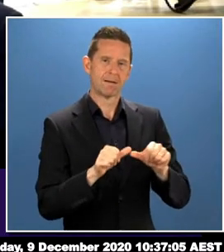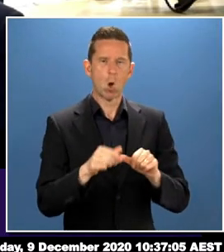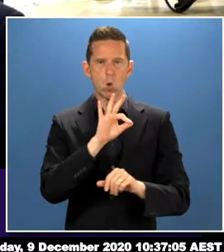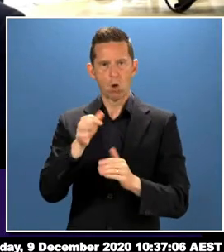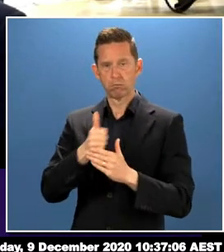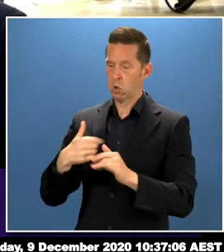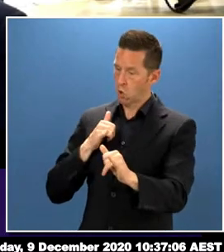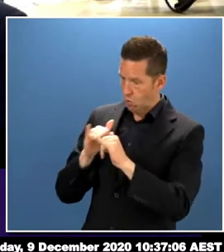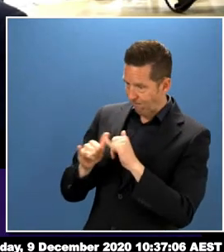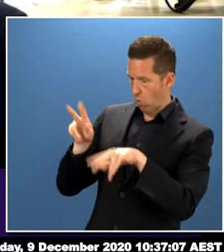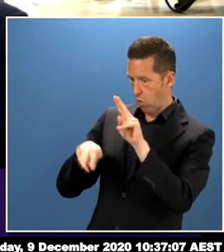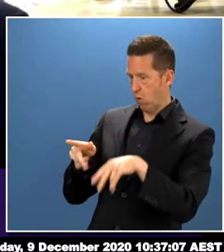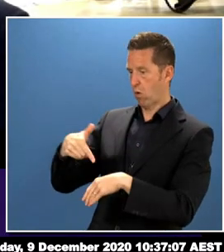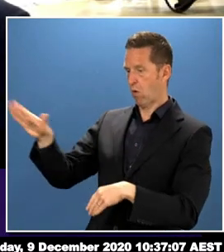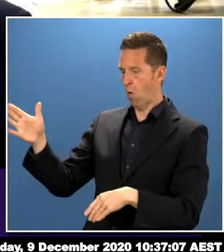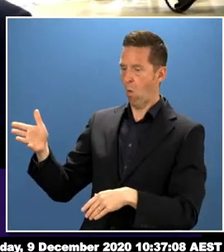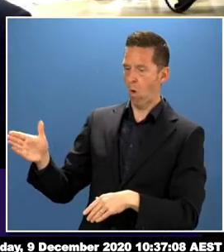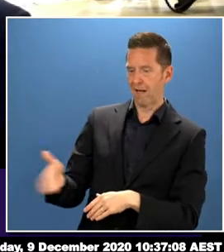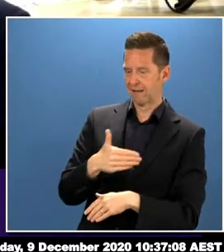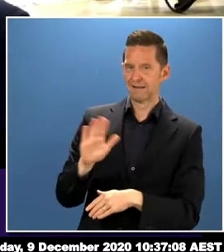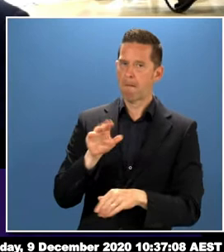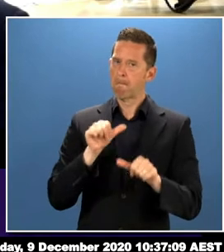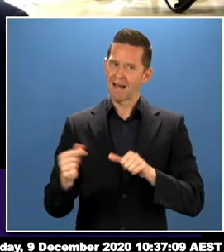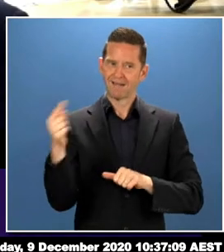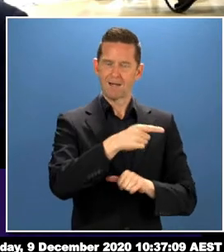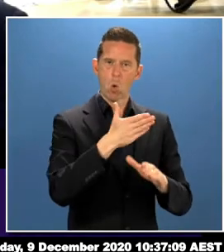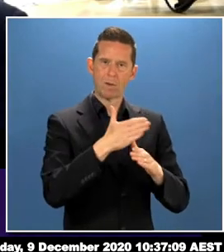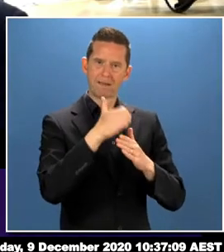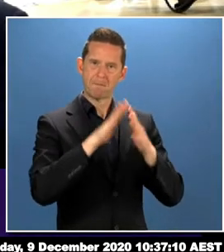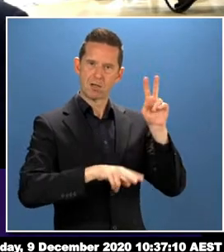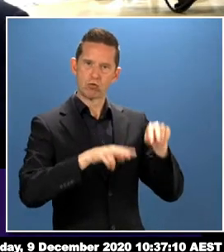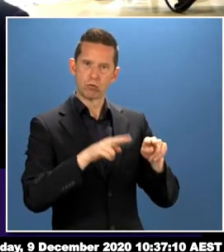recruitment, is that right? I think we need to move away from tradition.